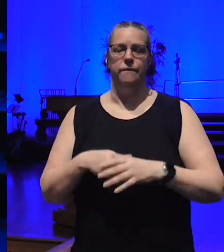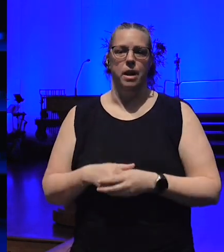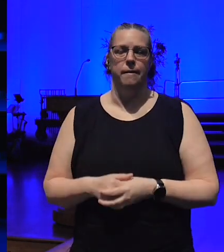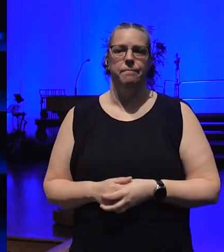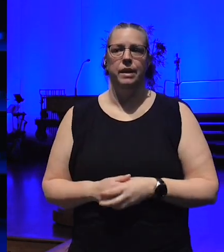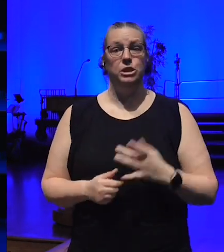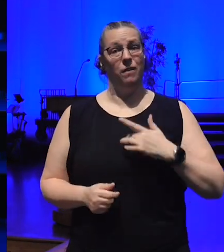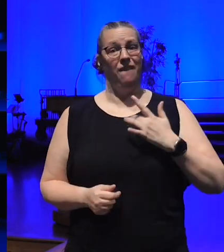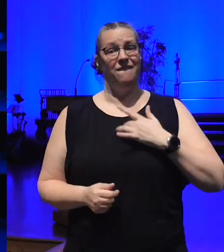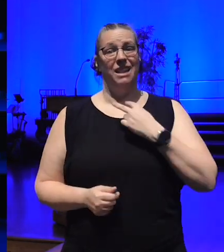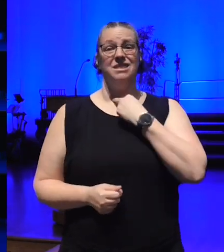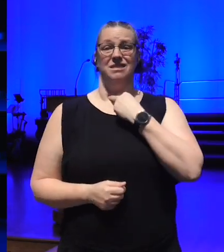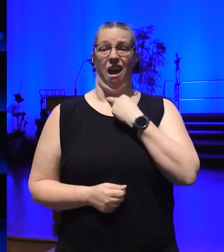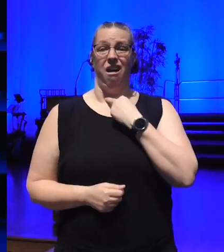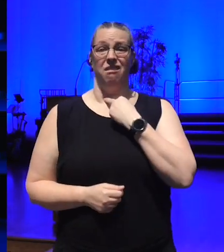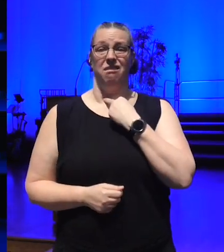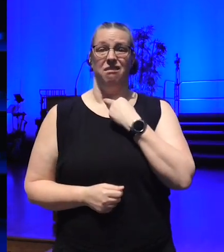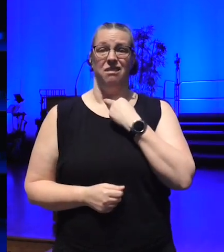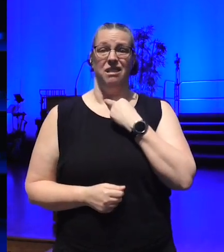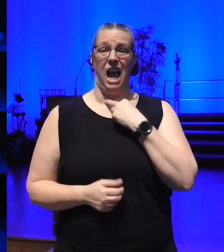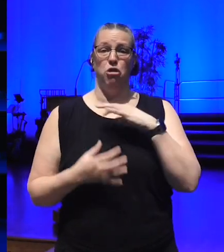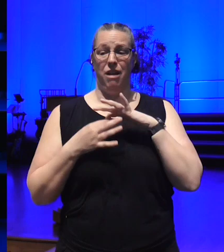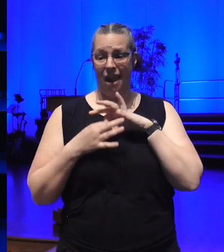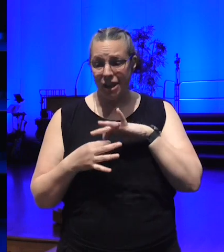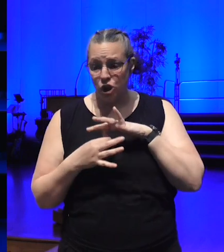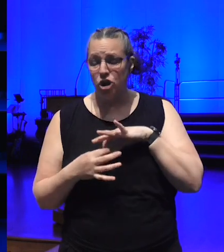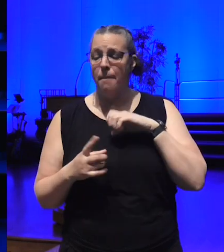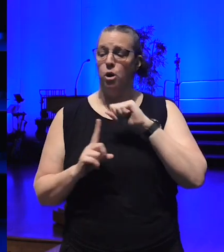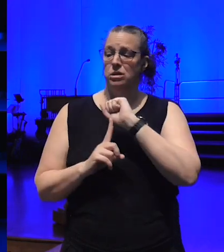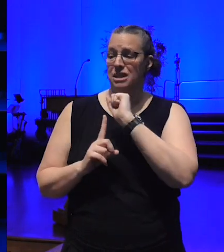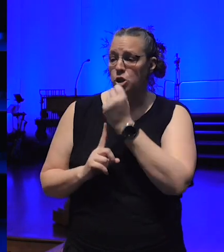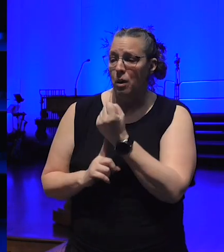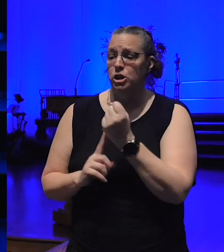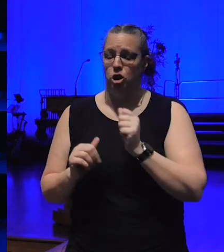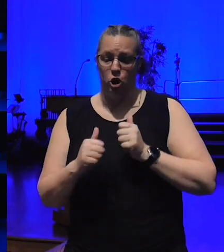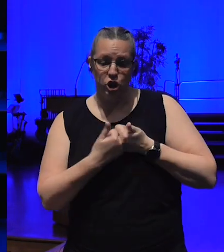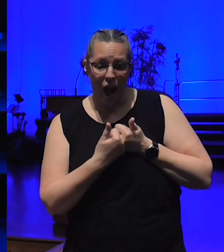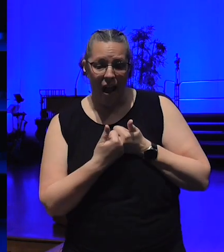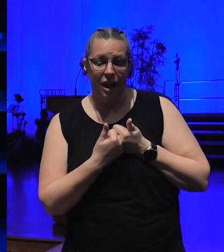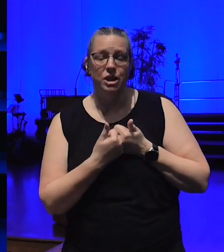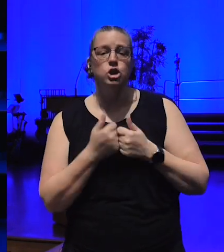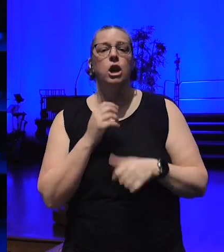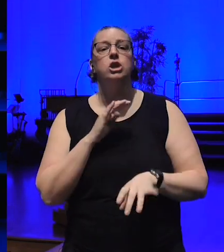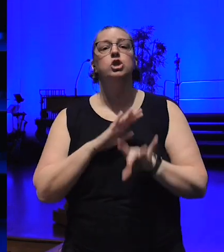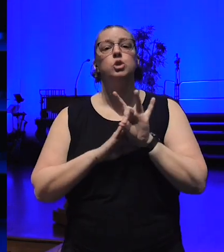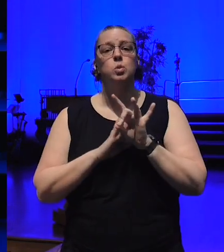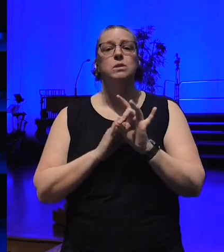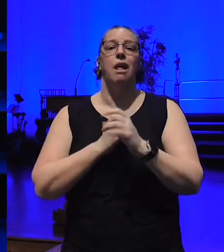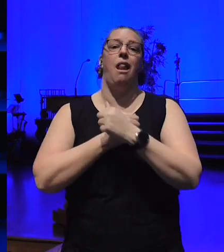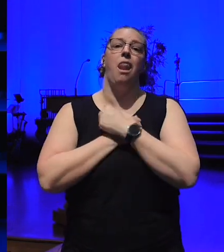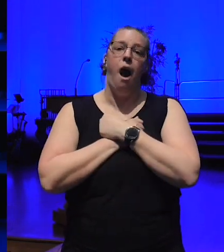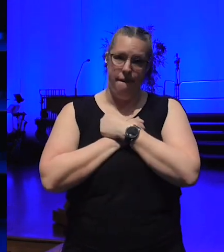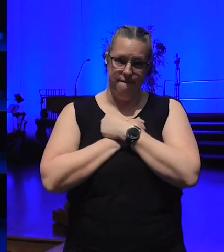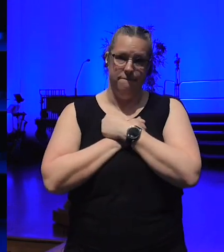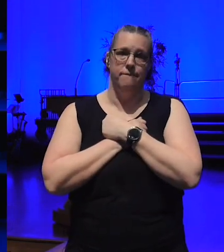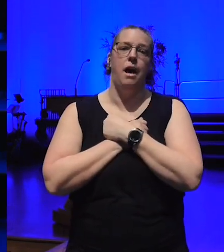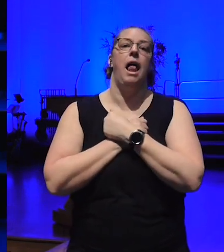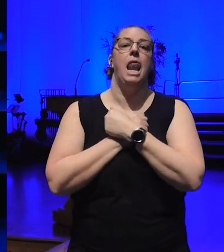stuck in a relationship or in a circumstance or in a challenge choose love and love will move